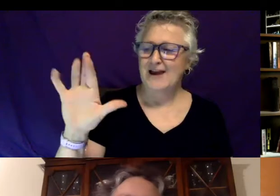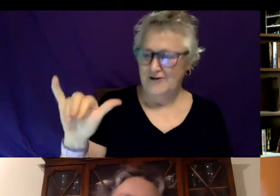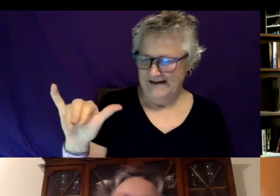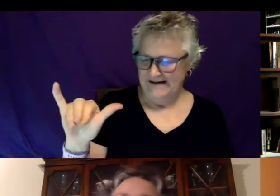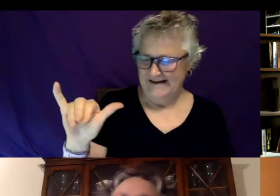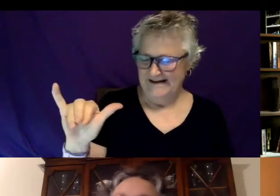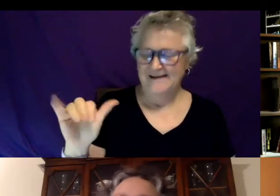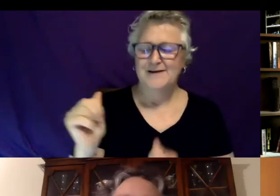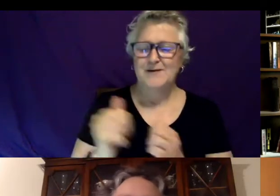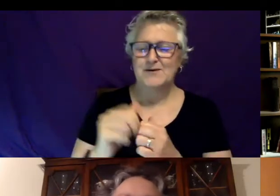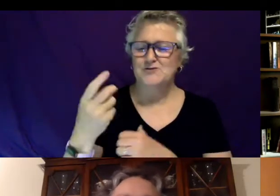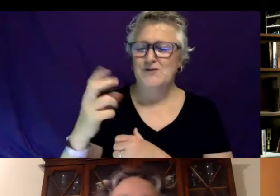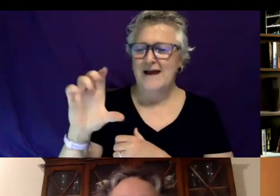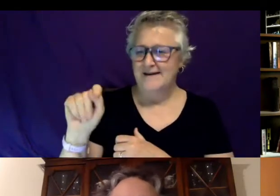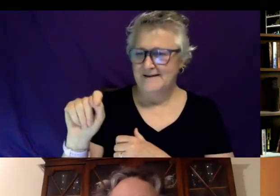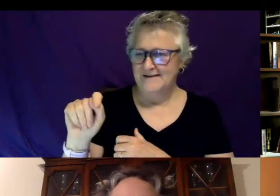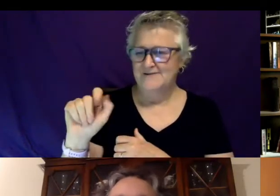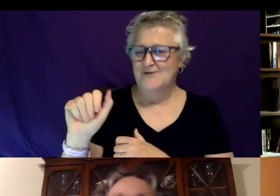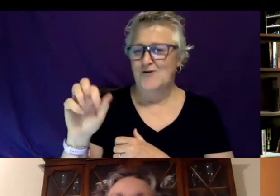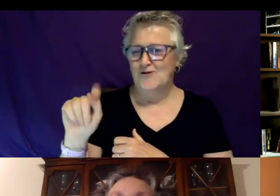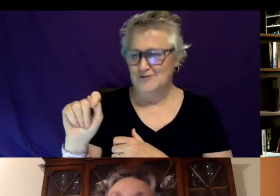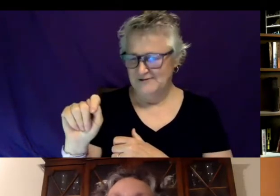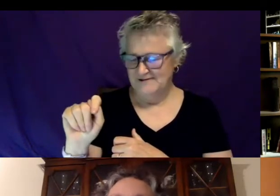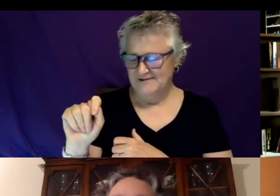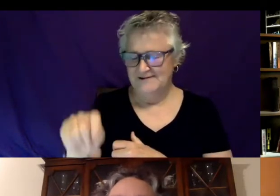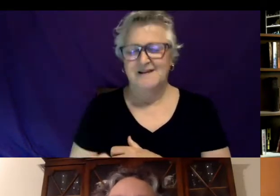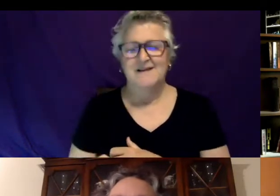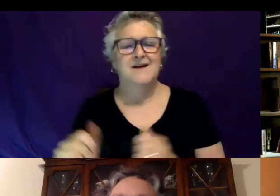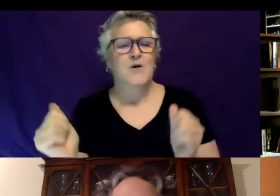sculptor Morris Norvin, and ASL interpreter Mary.